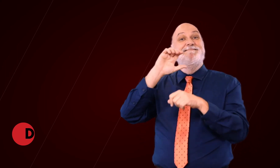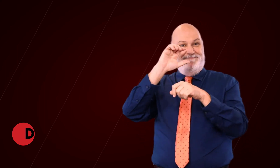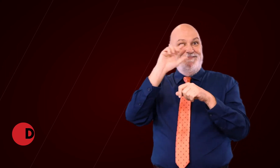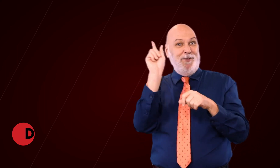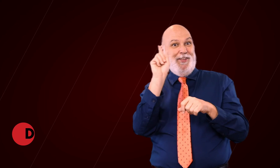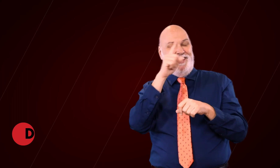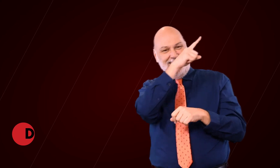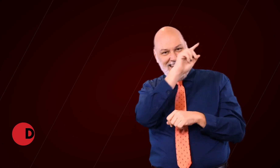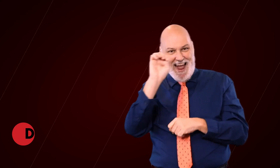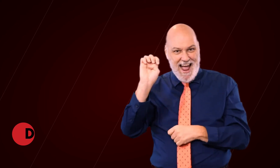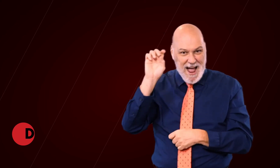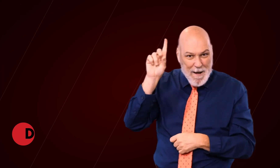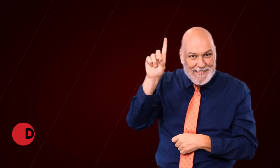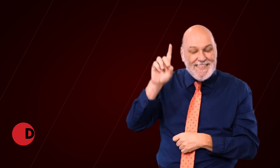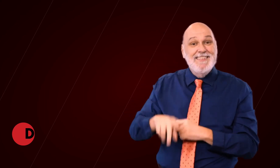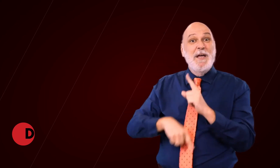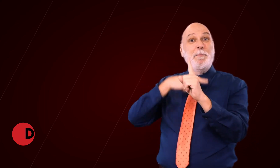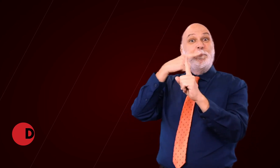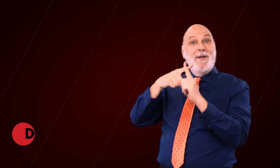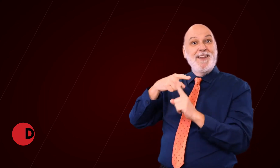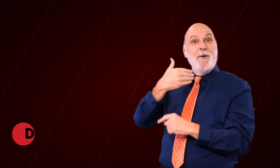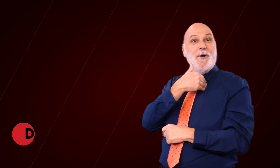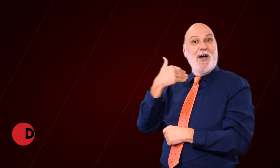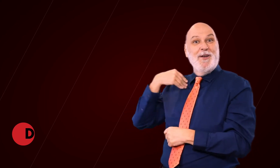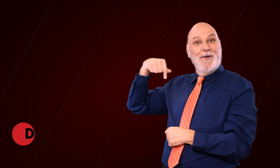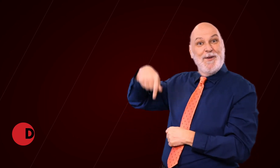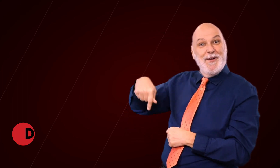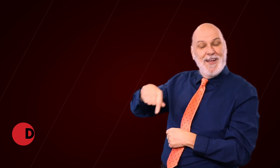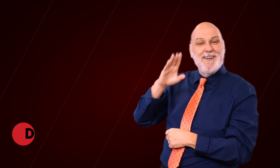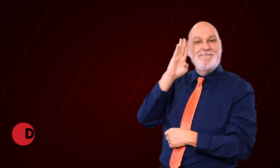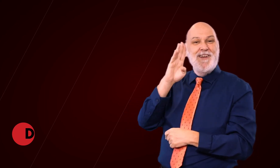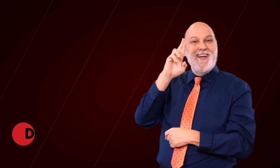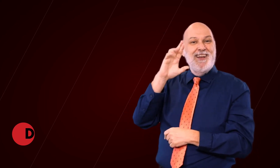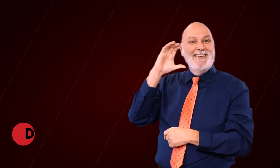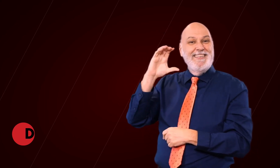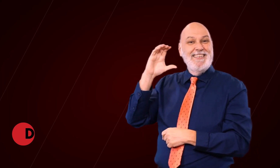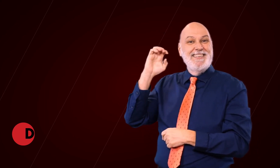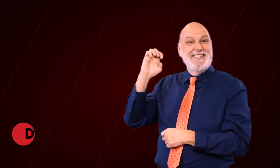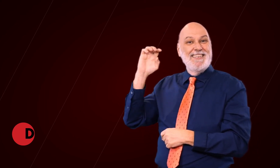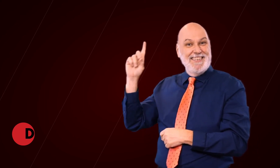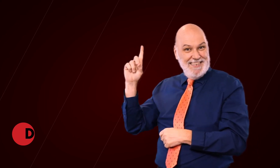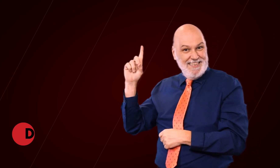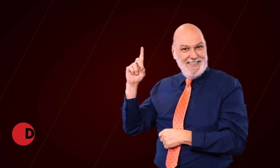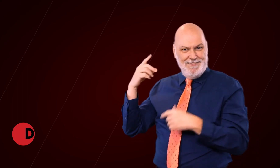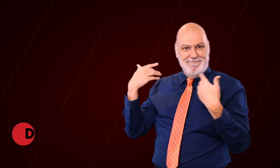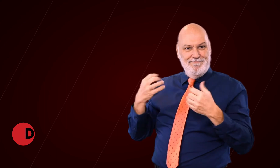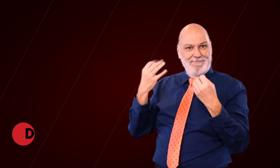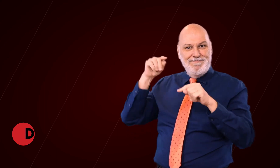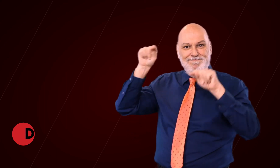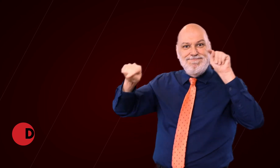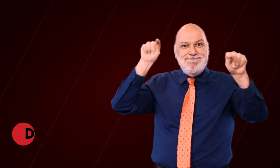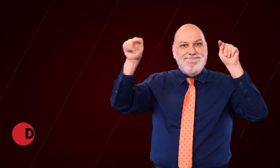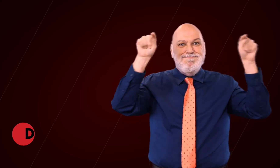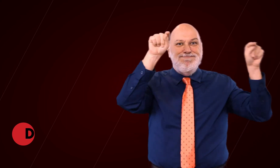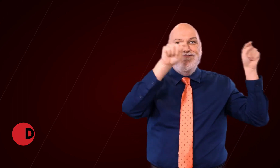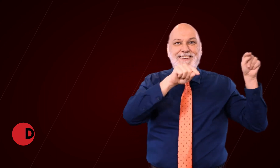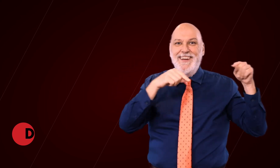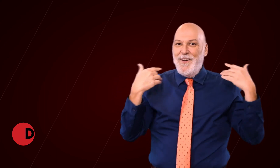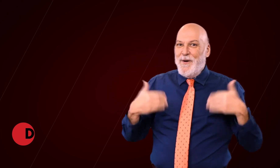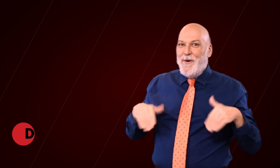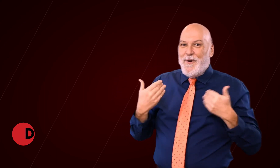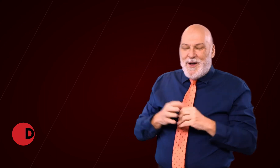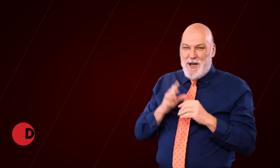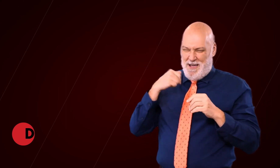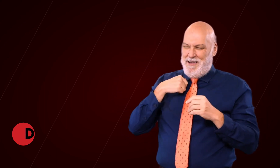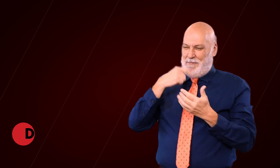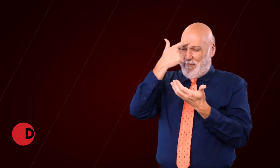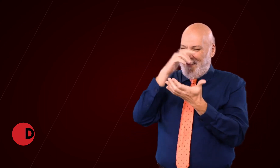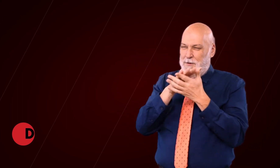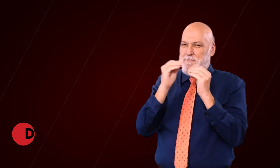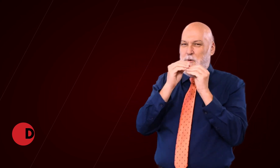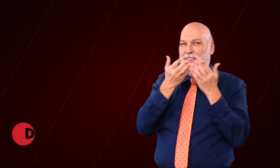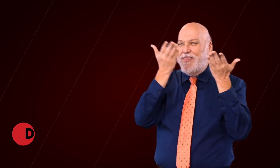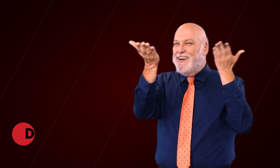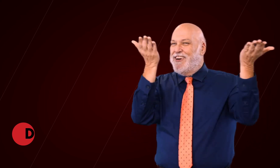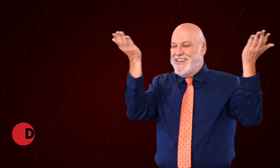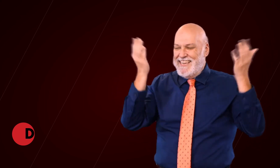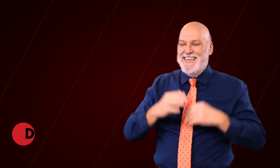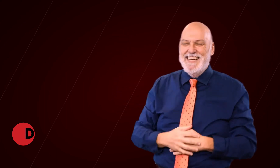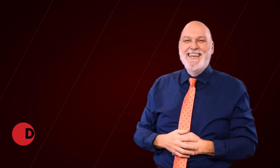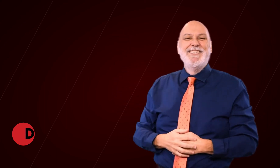and Bob Rumball Canadian Centre of Excellence for the Deaf (BRCCED) in Toronto.